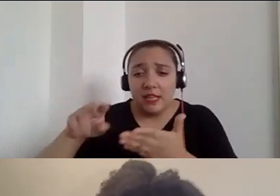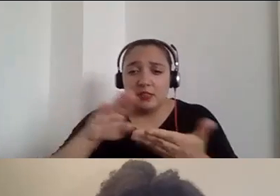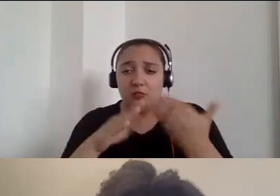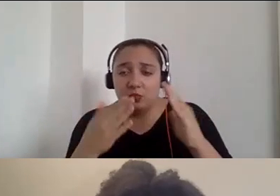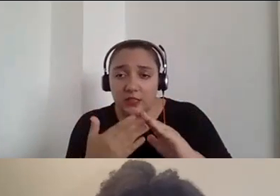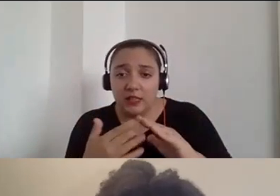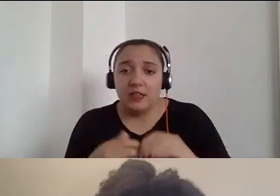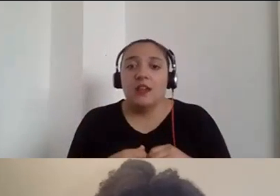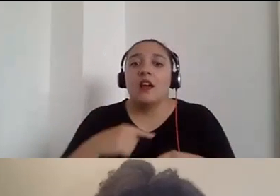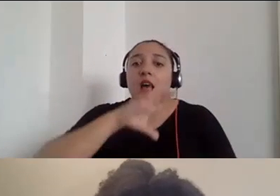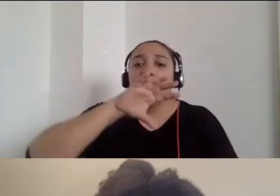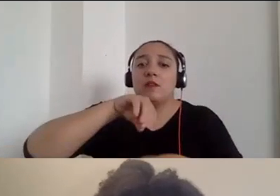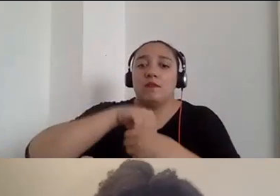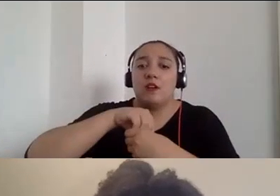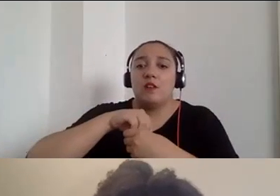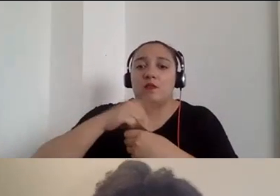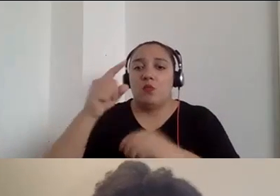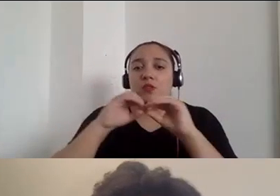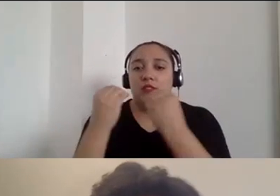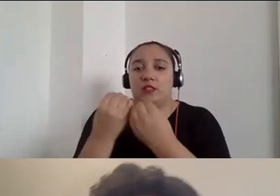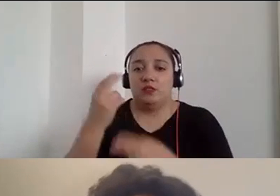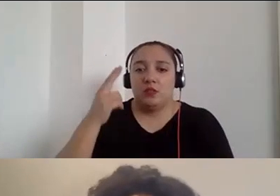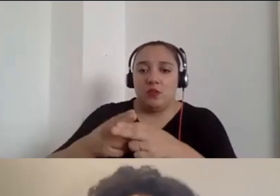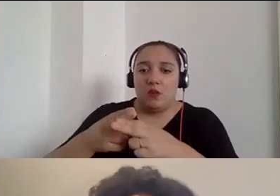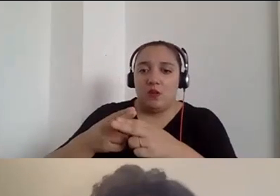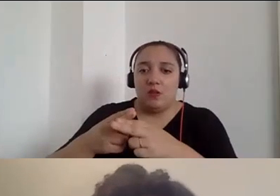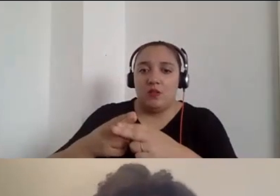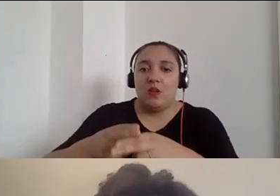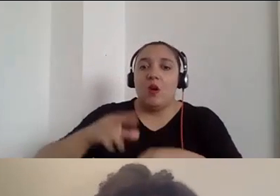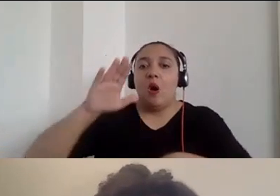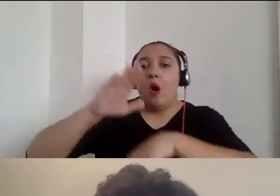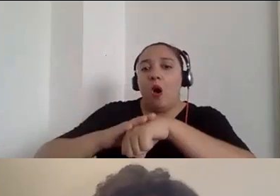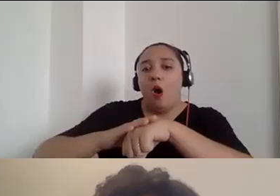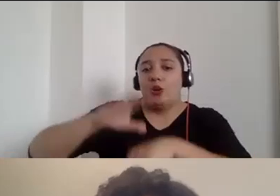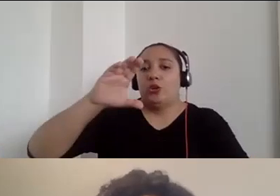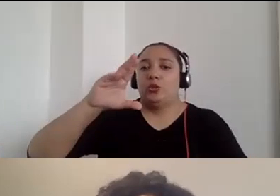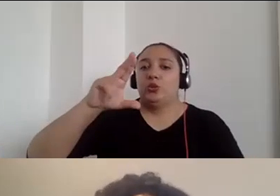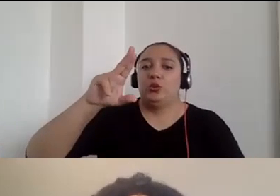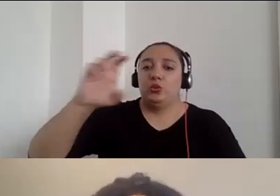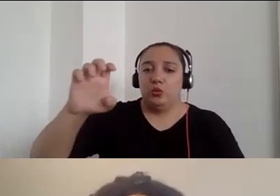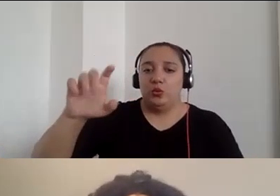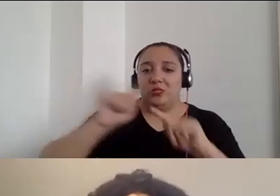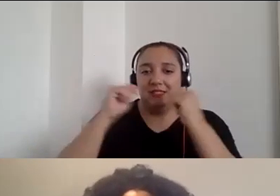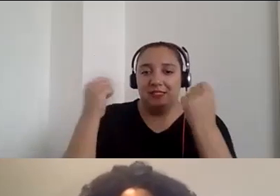called the On Q Team which does the dirty work to make the visions of that community a reality.